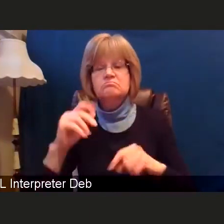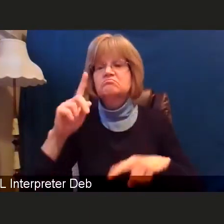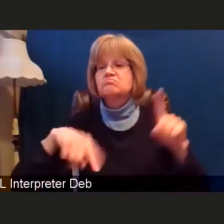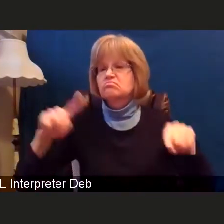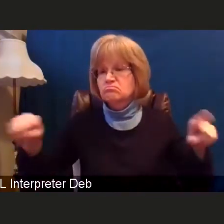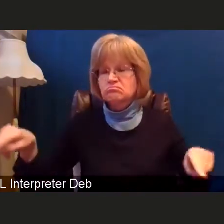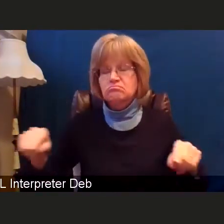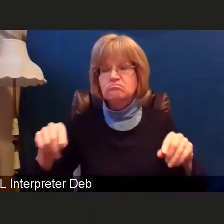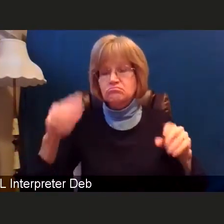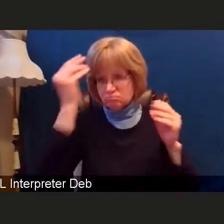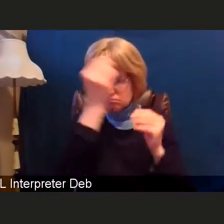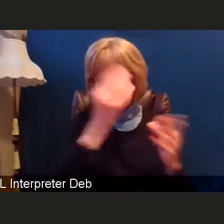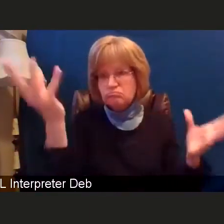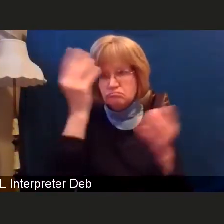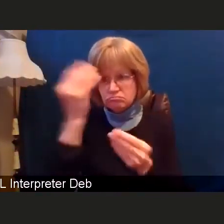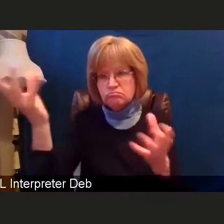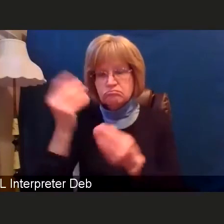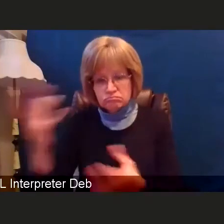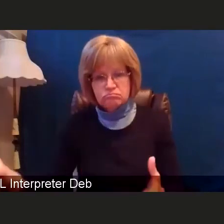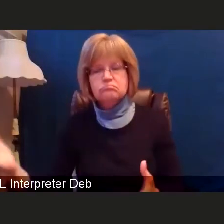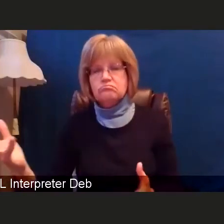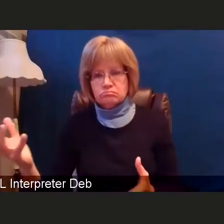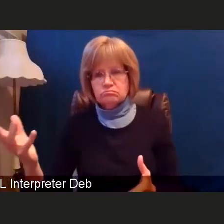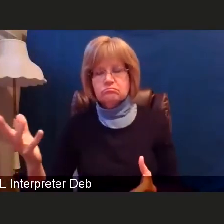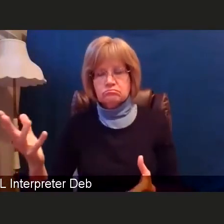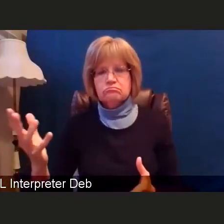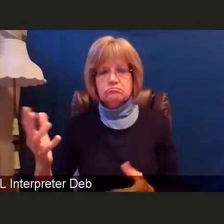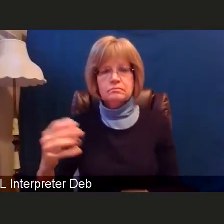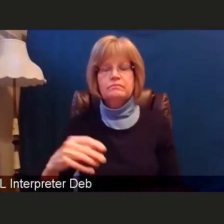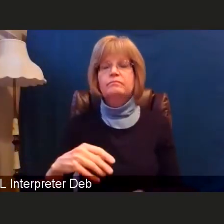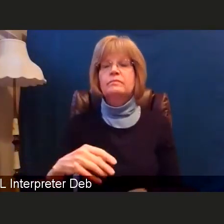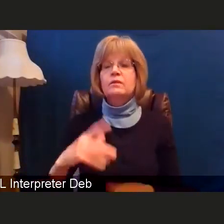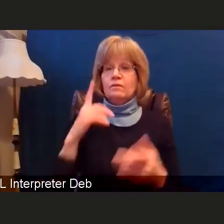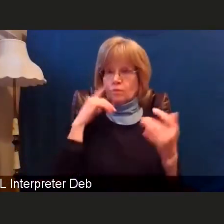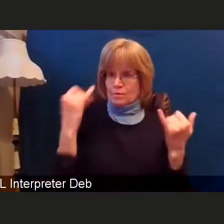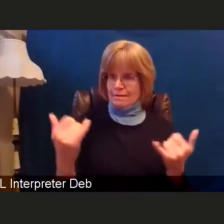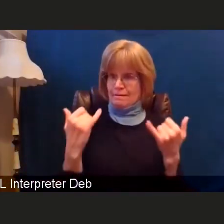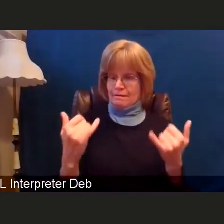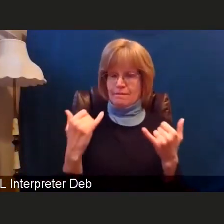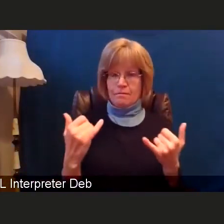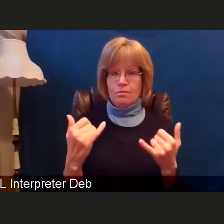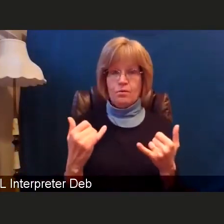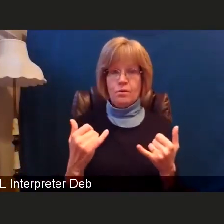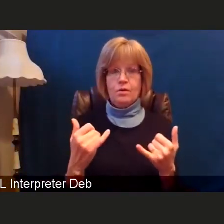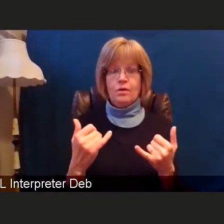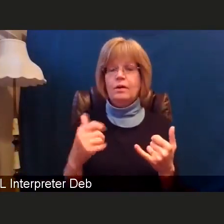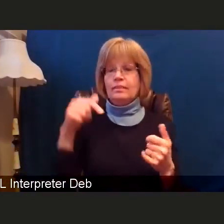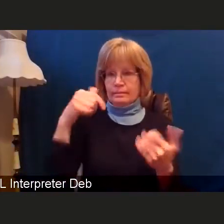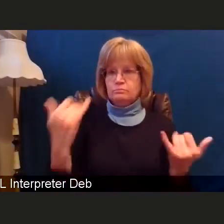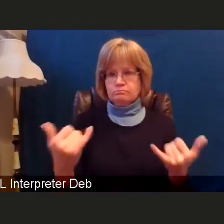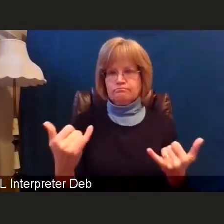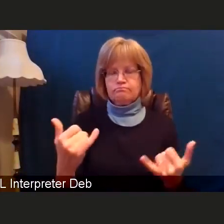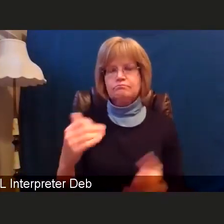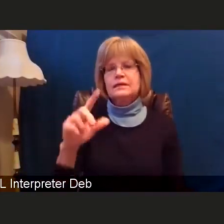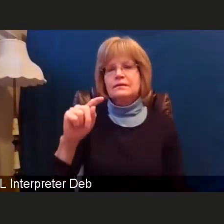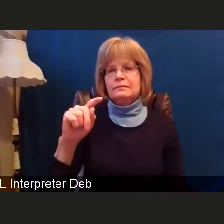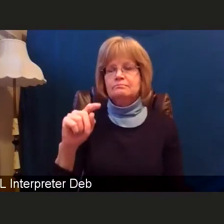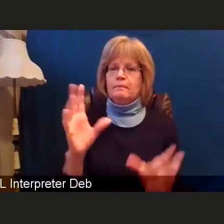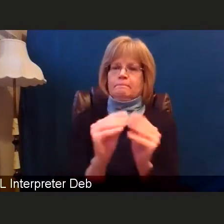to ensure that you have all the information that you need. But for today, we're gonna be doing this Town Hall. And so as always